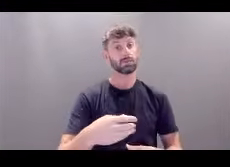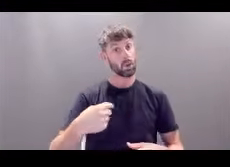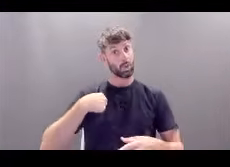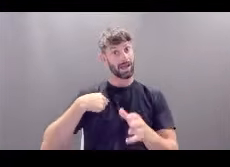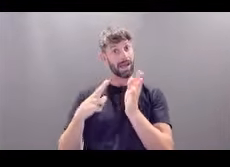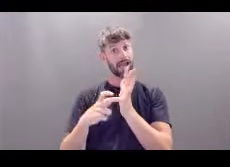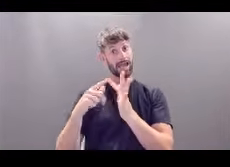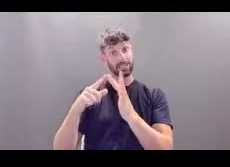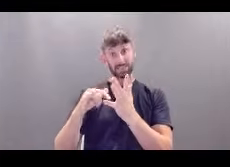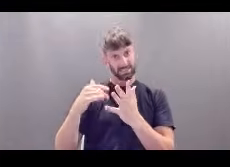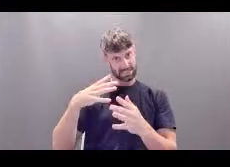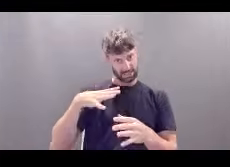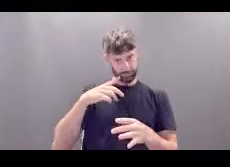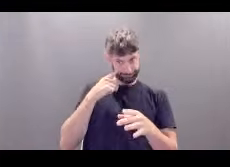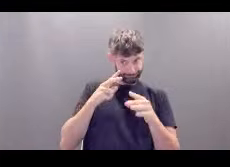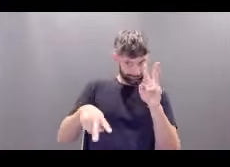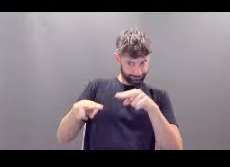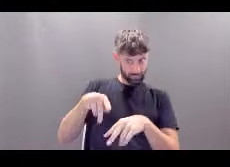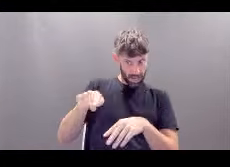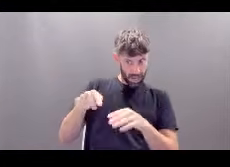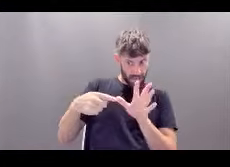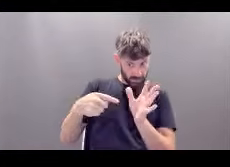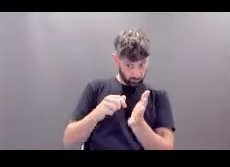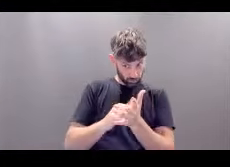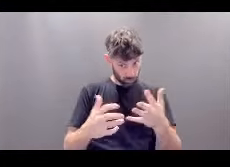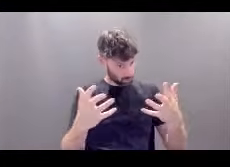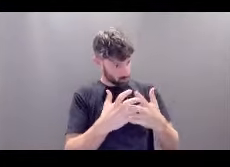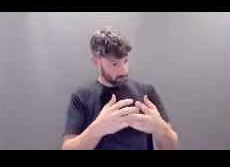the participant's needs, that it's safe to use, and it meets